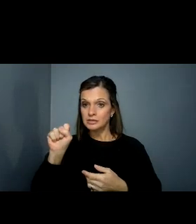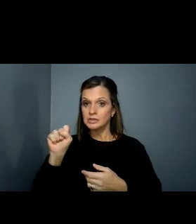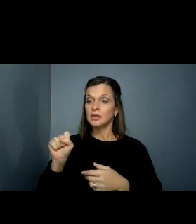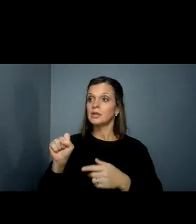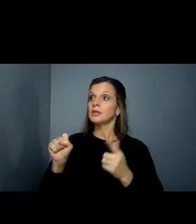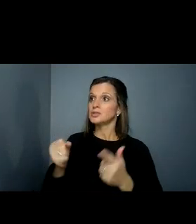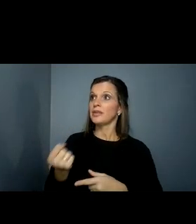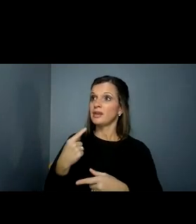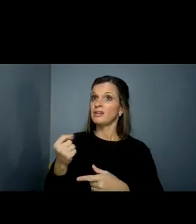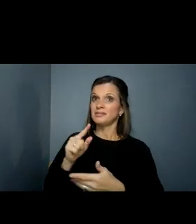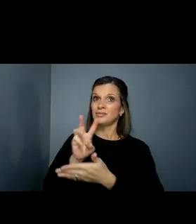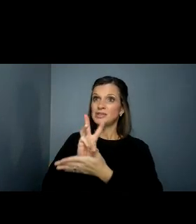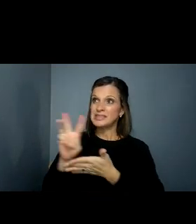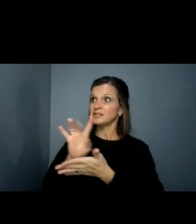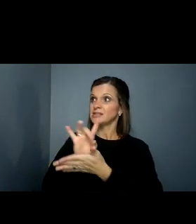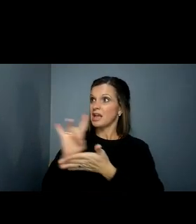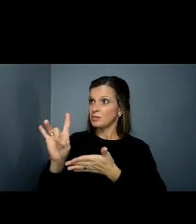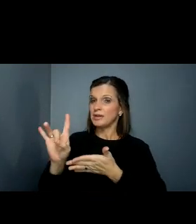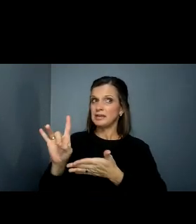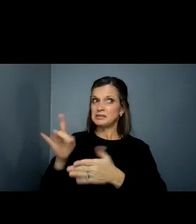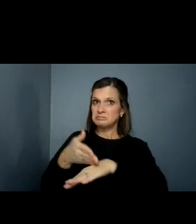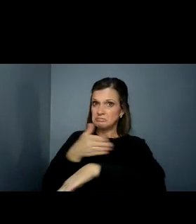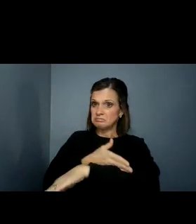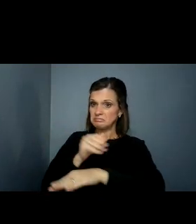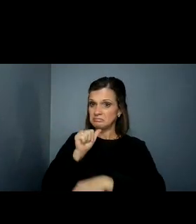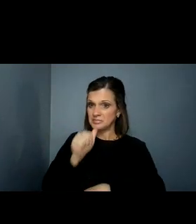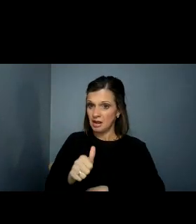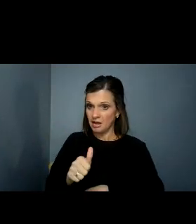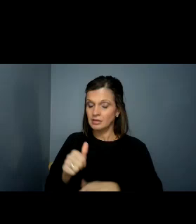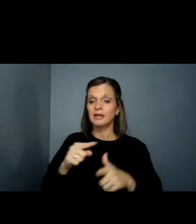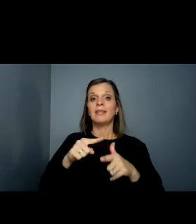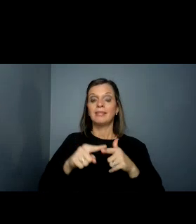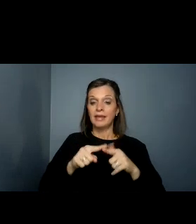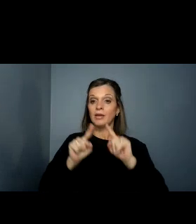Then they come into your nose and throat panic, and then it's probably too late.